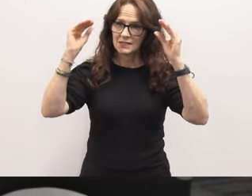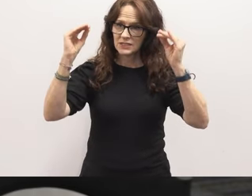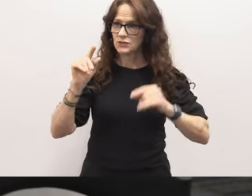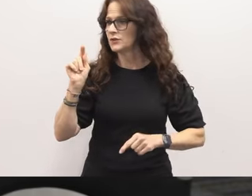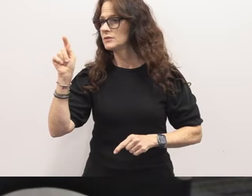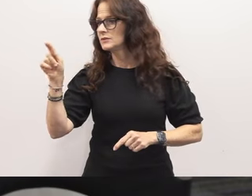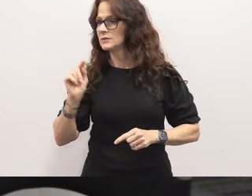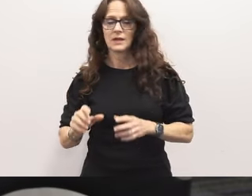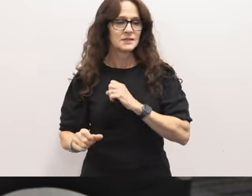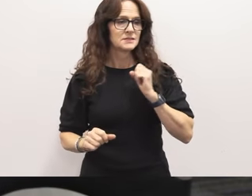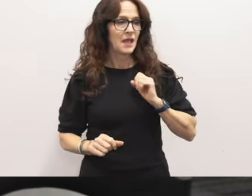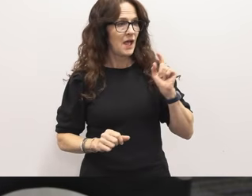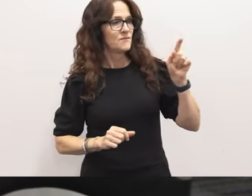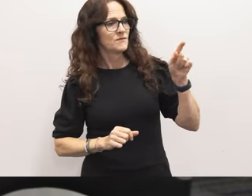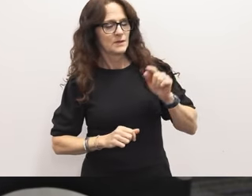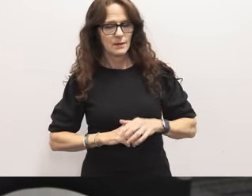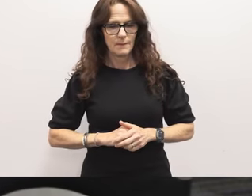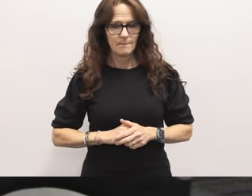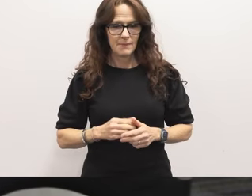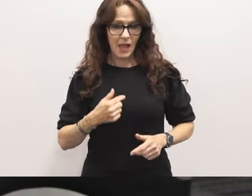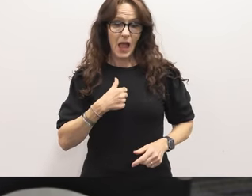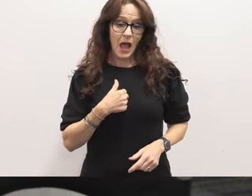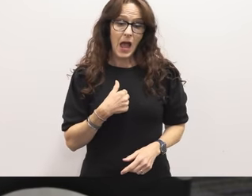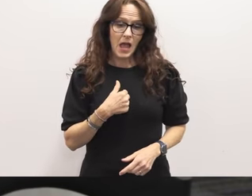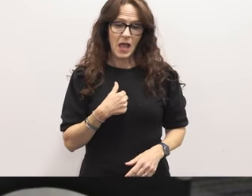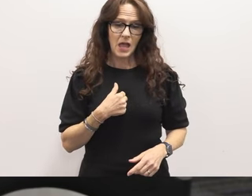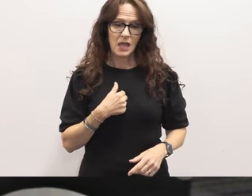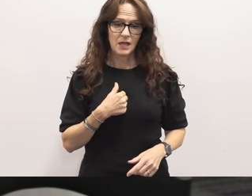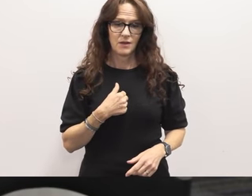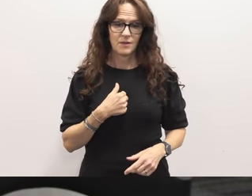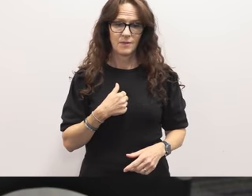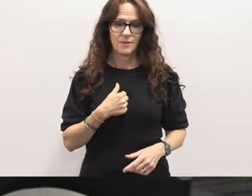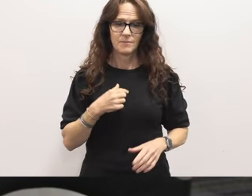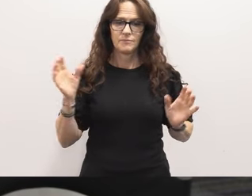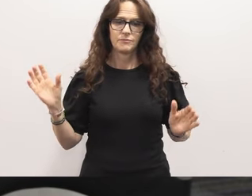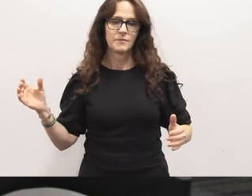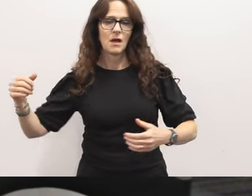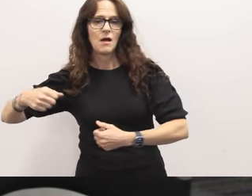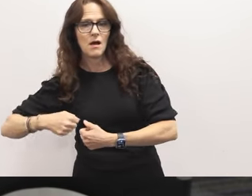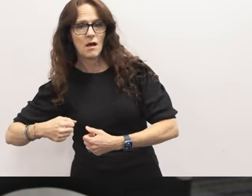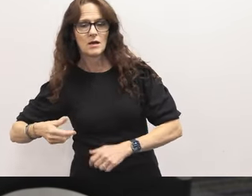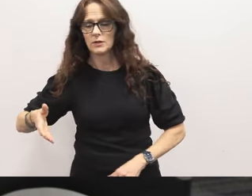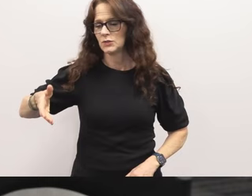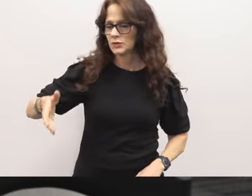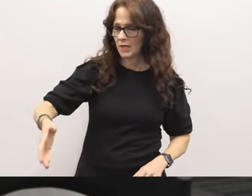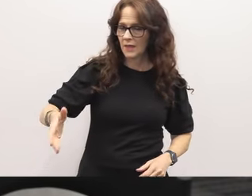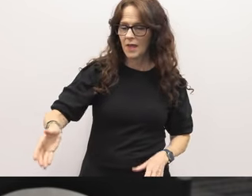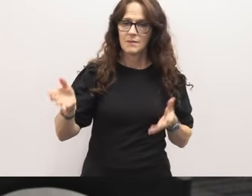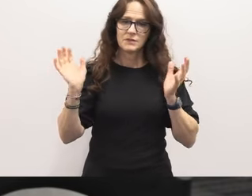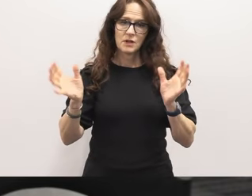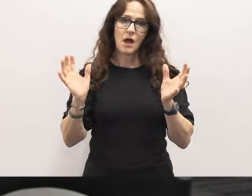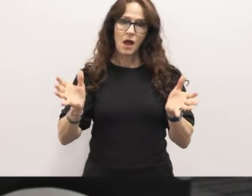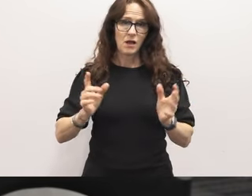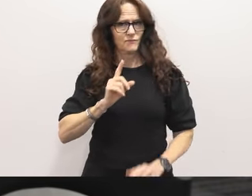I would always either give 'em a hug or shake, shake their hand and talk to 'em for sure.